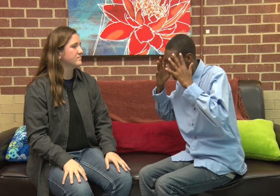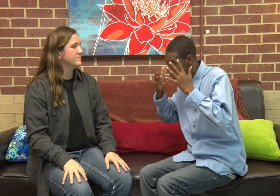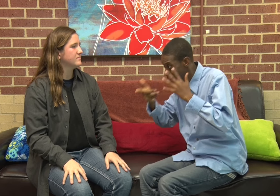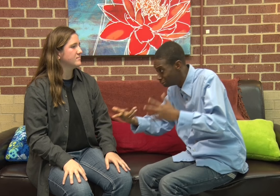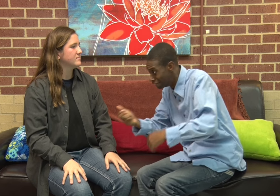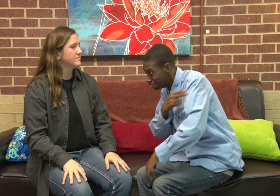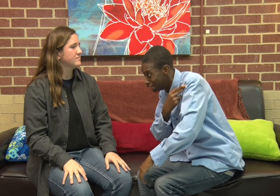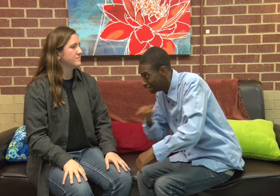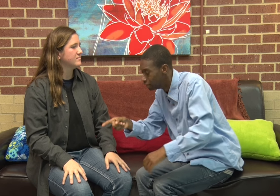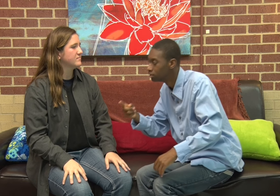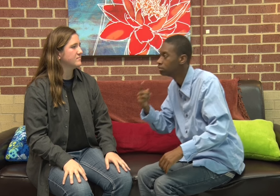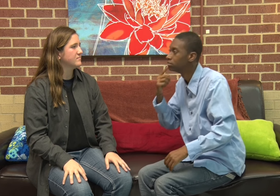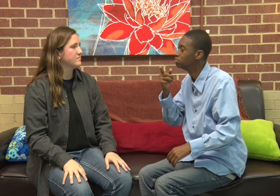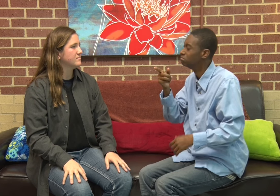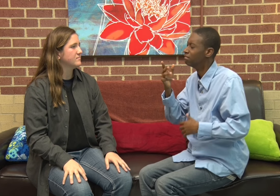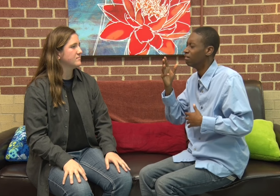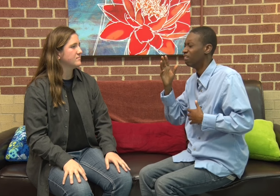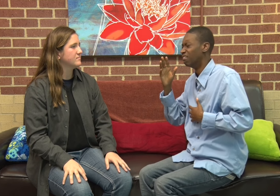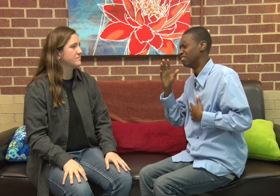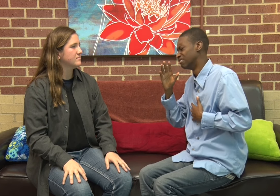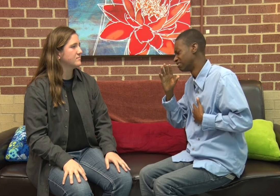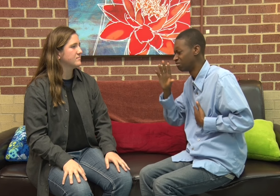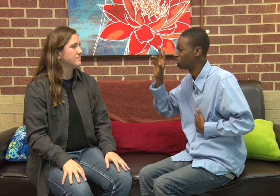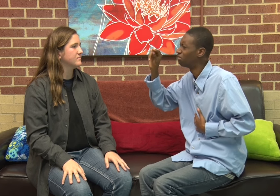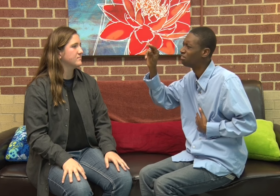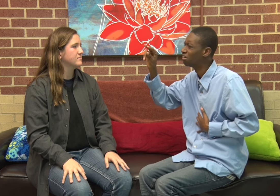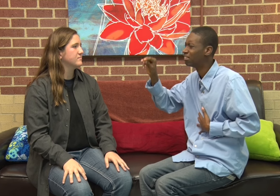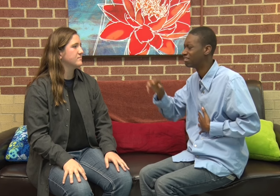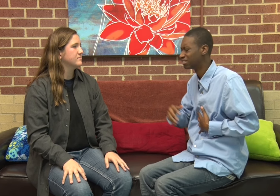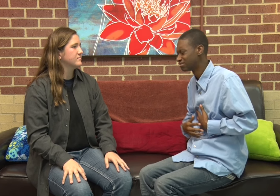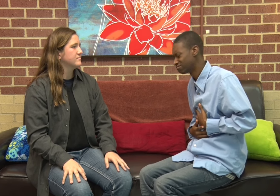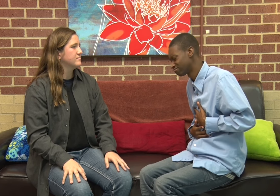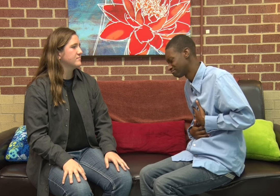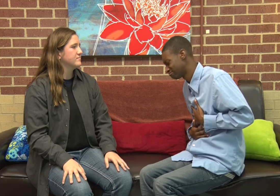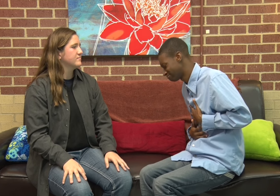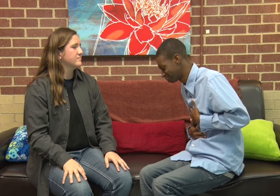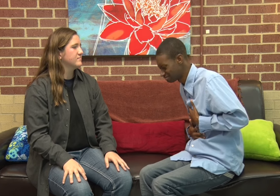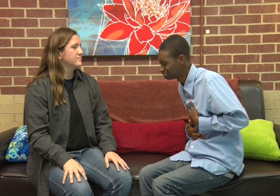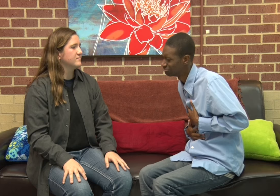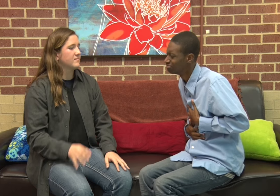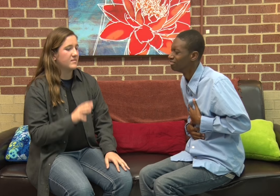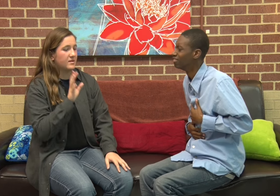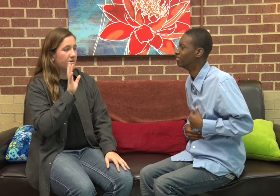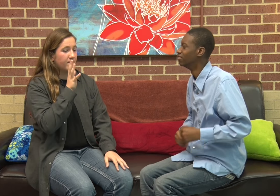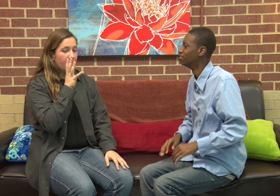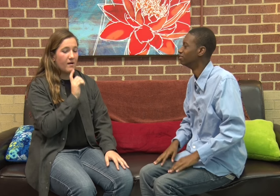She said, "Oh no! Do you need to go to the hospital?" He said "oh..no, ahh, ohhhhh"